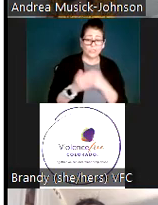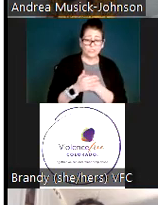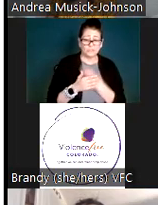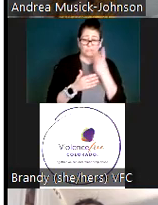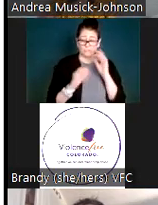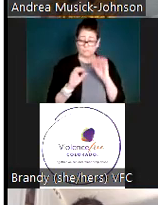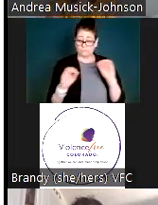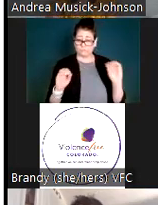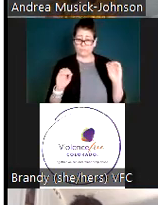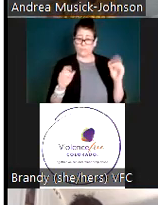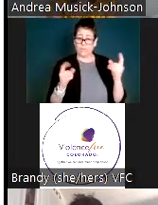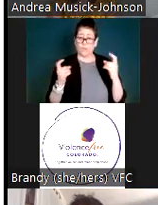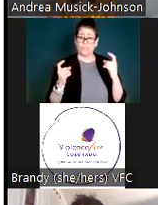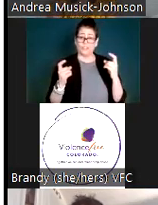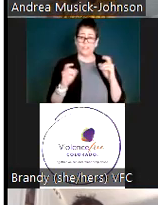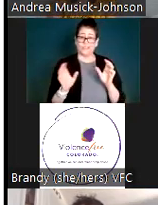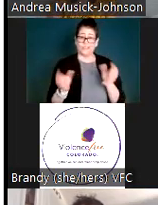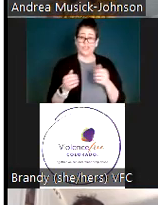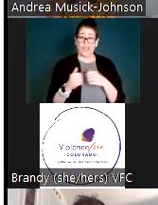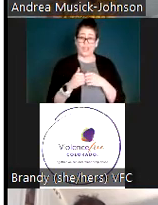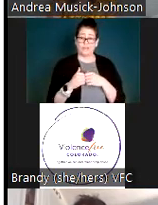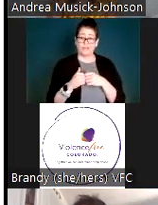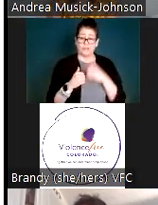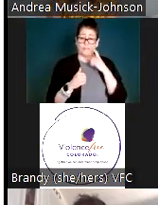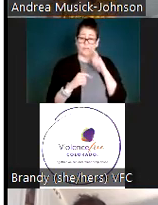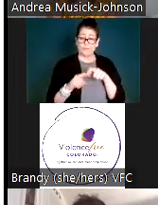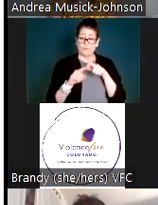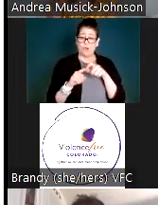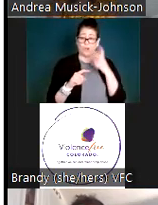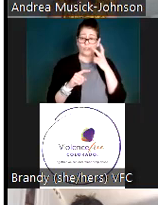I'm going to pause for a moment to see if folx want to come off mute and ask any questions.